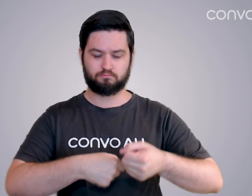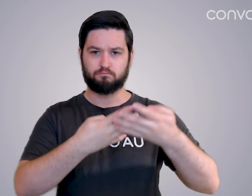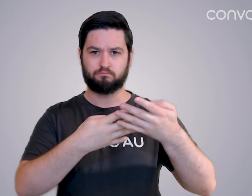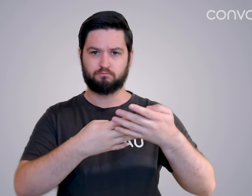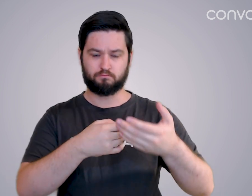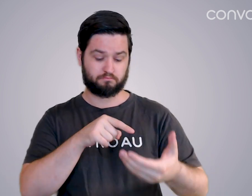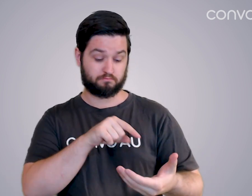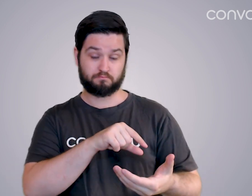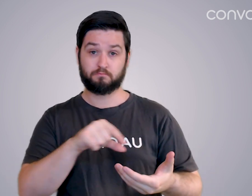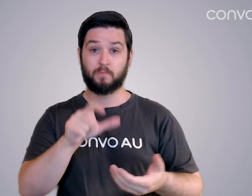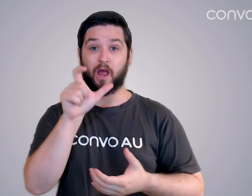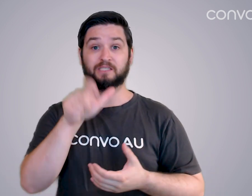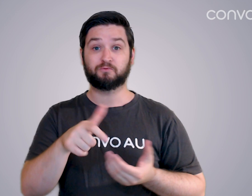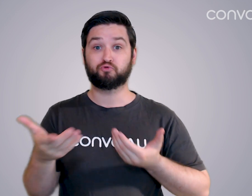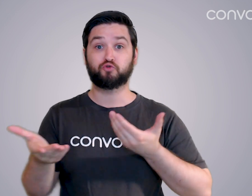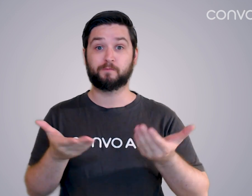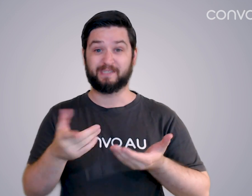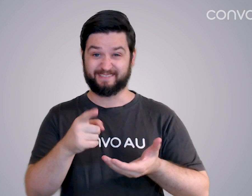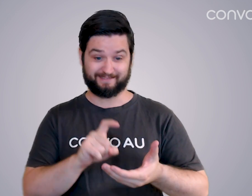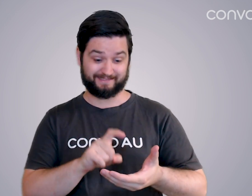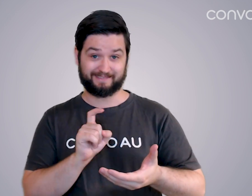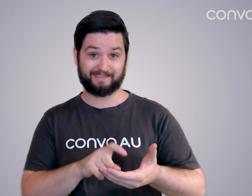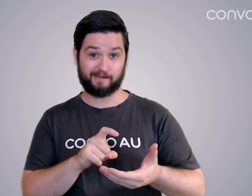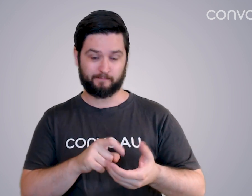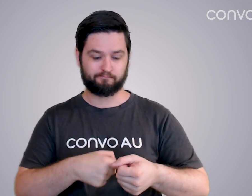and then select “customer support” from the list.